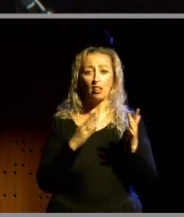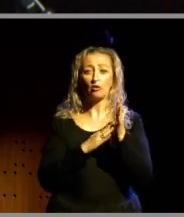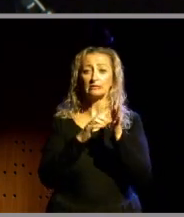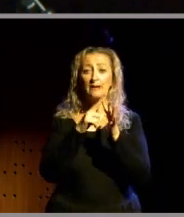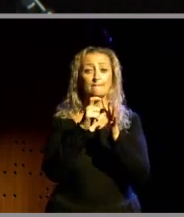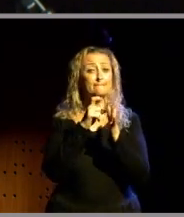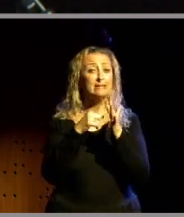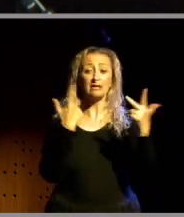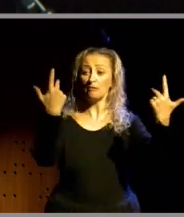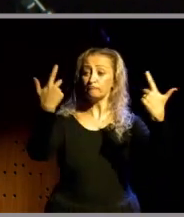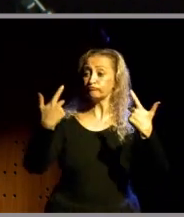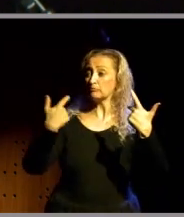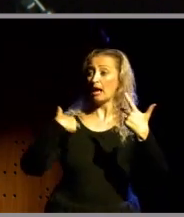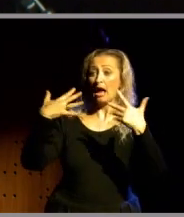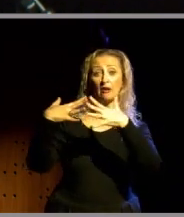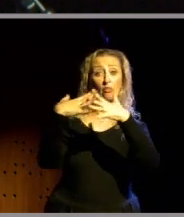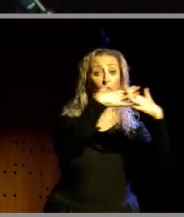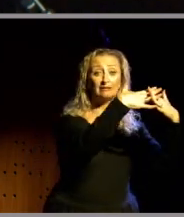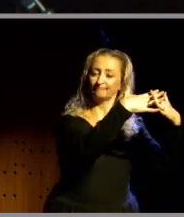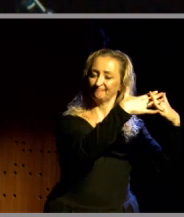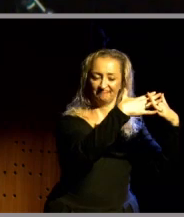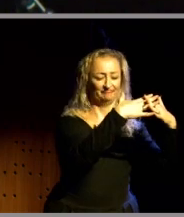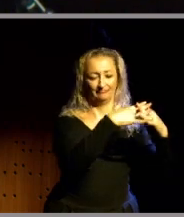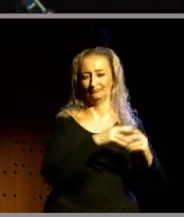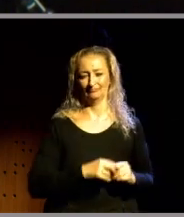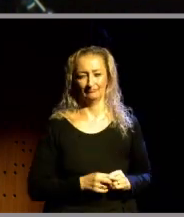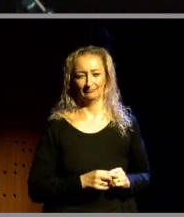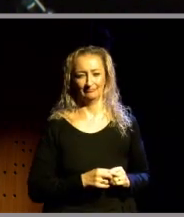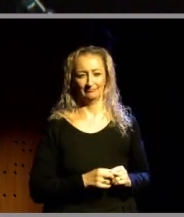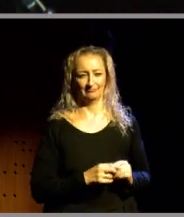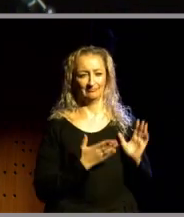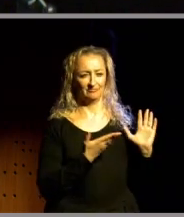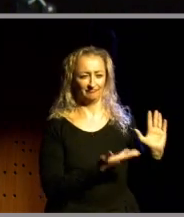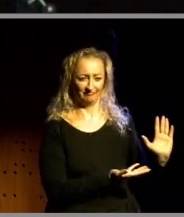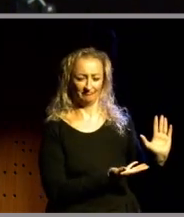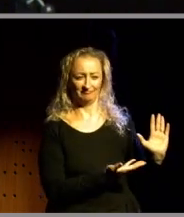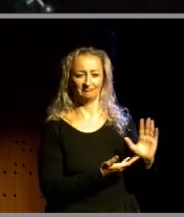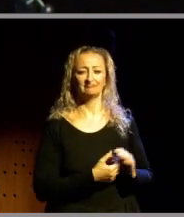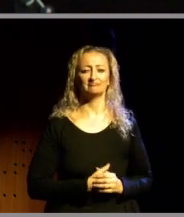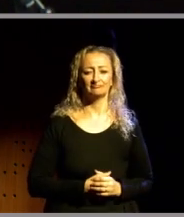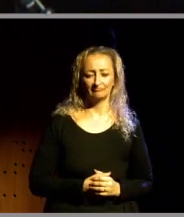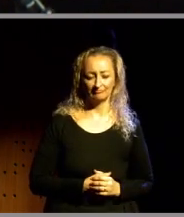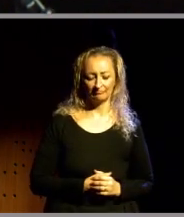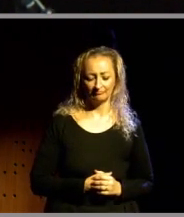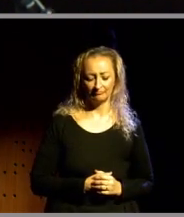the railway studies. I hope this gives a positive vibe.